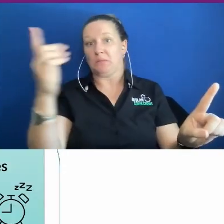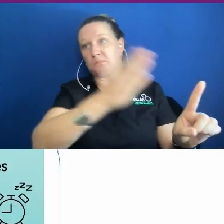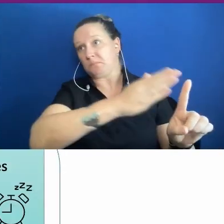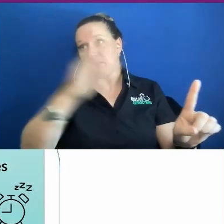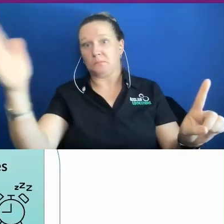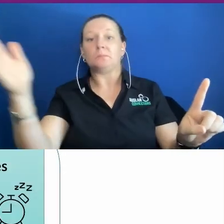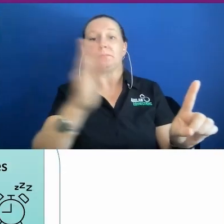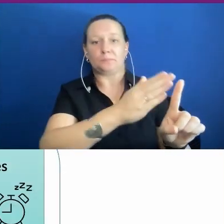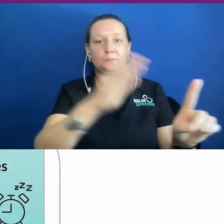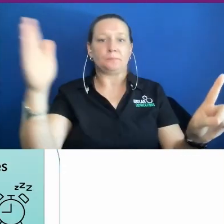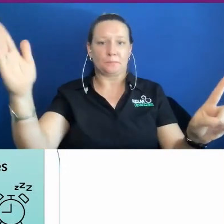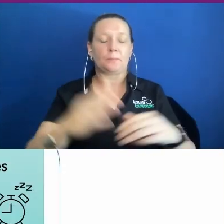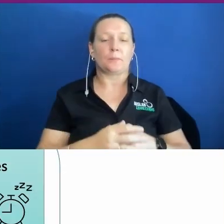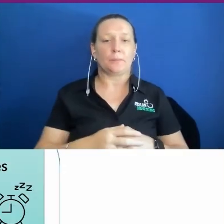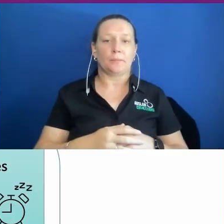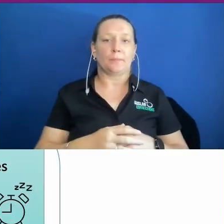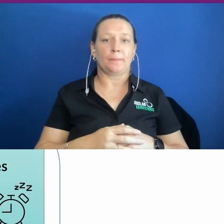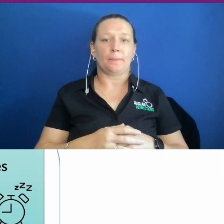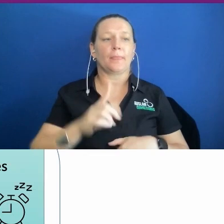We first looked at their medical and neurodevelopmental profile